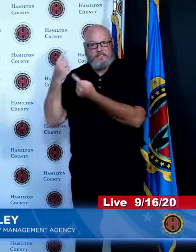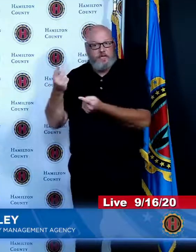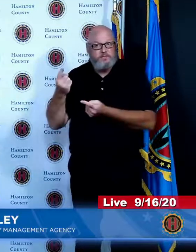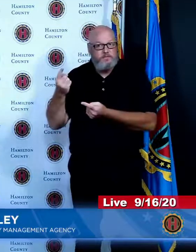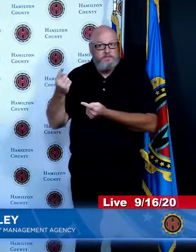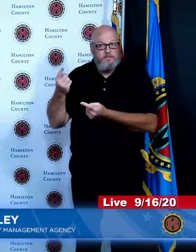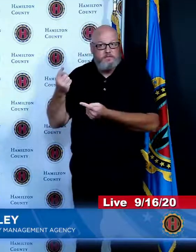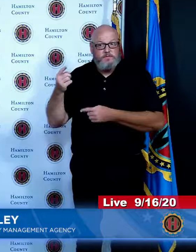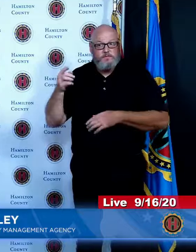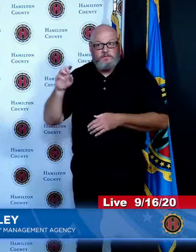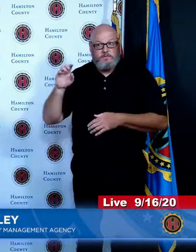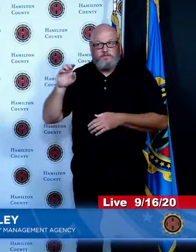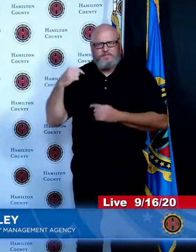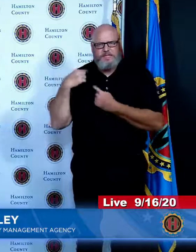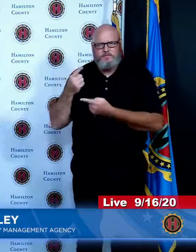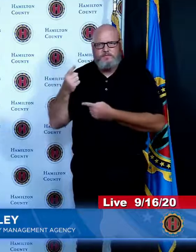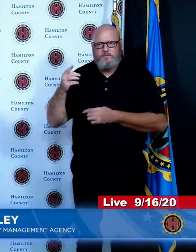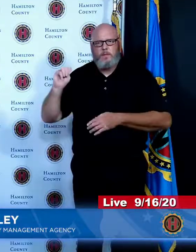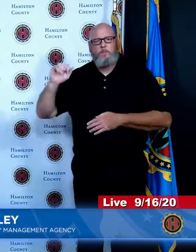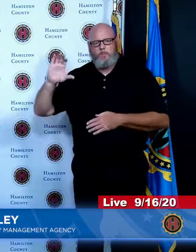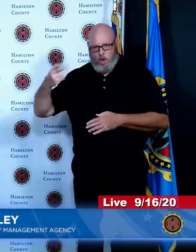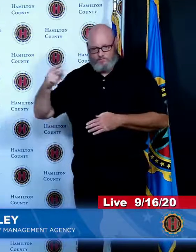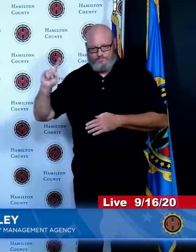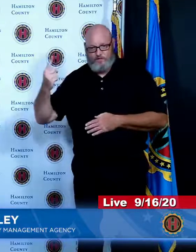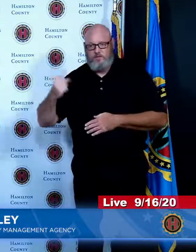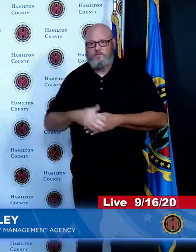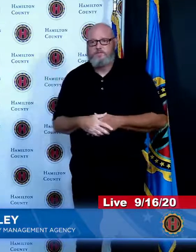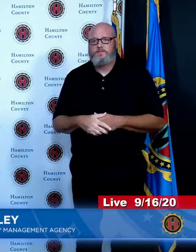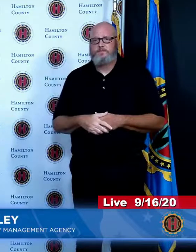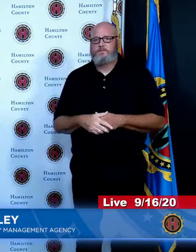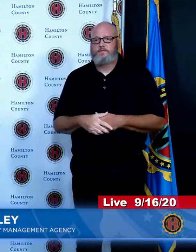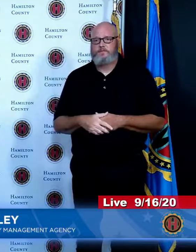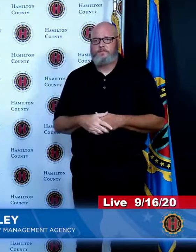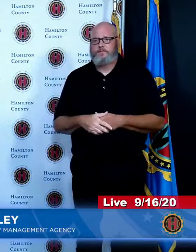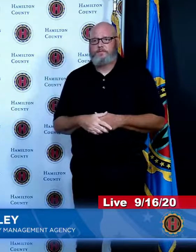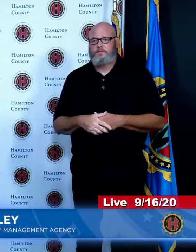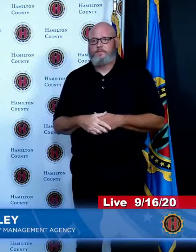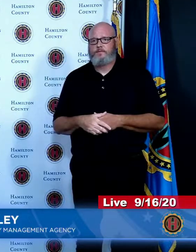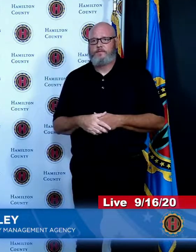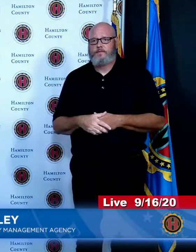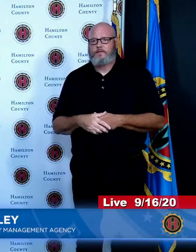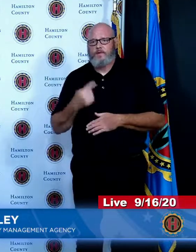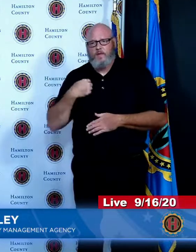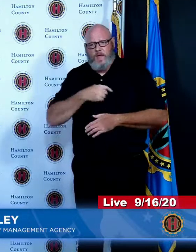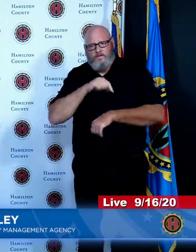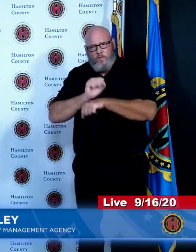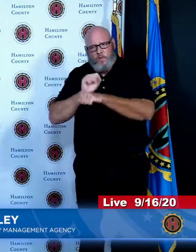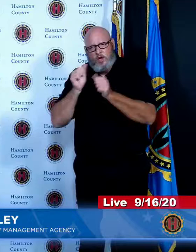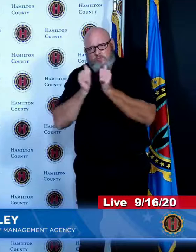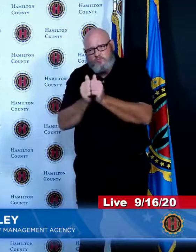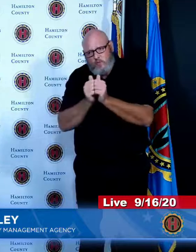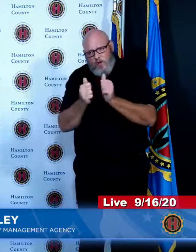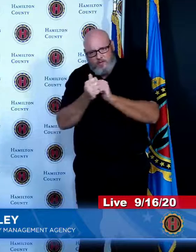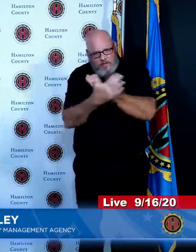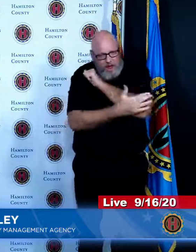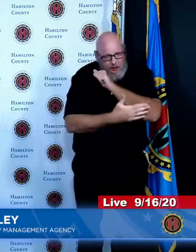national declaration it has ebbed and flowed one of our primary missions at this point is the distribution reception and